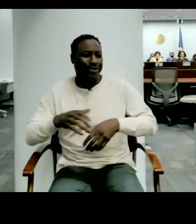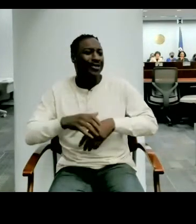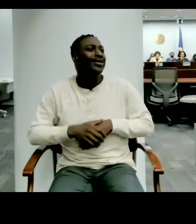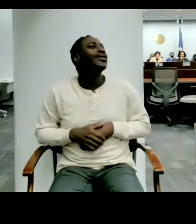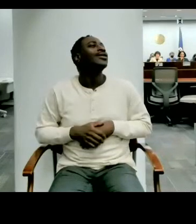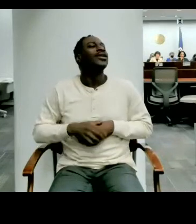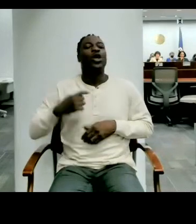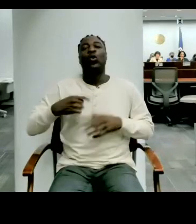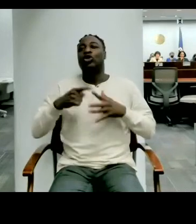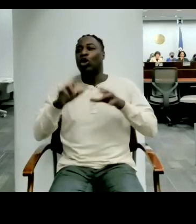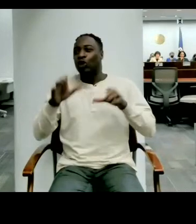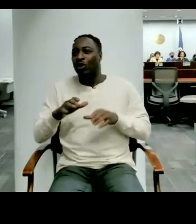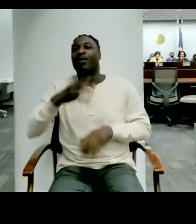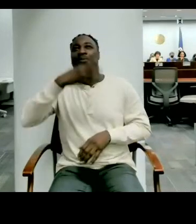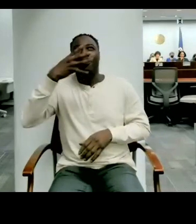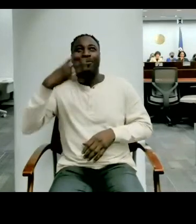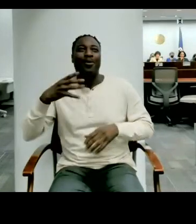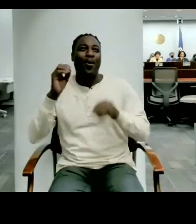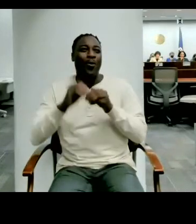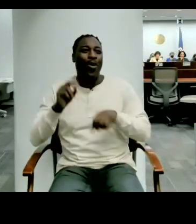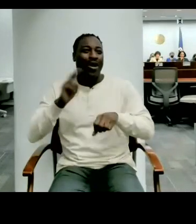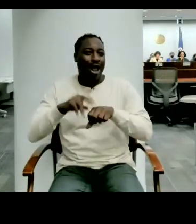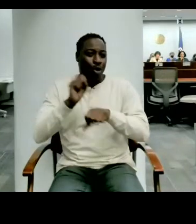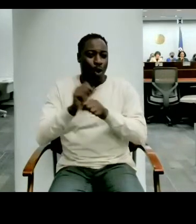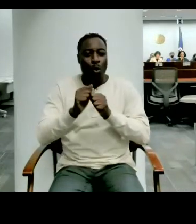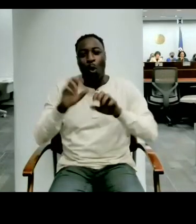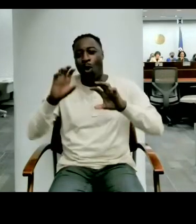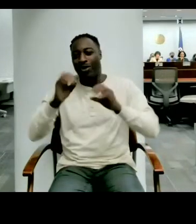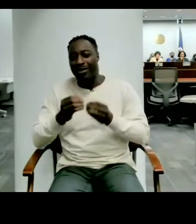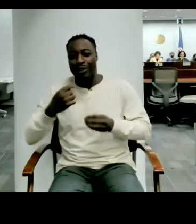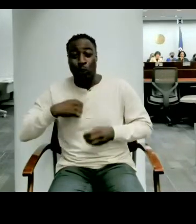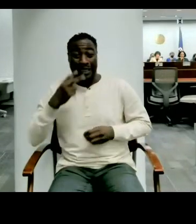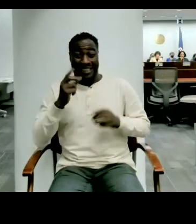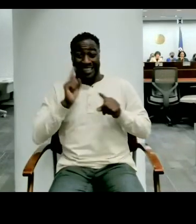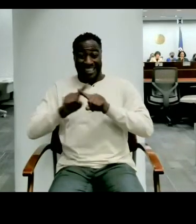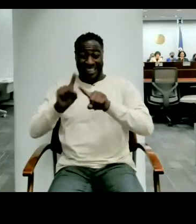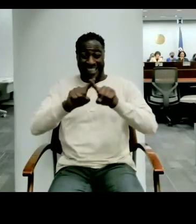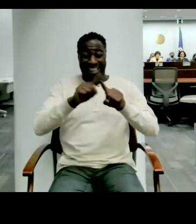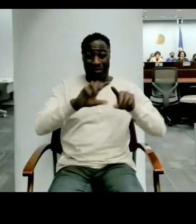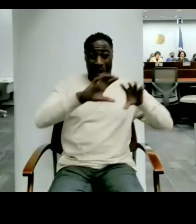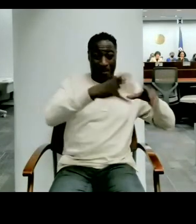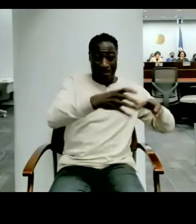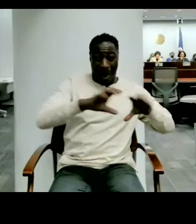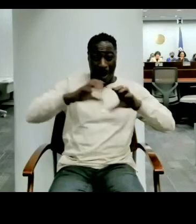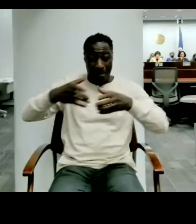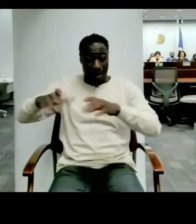national work with organizations, you know, we see different populations and sometimes it's,